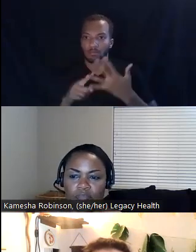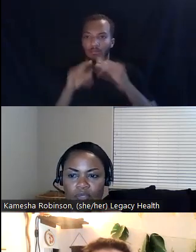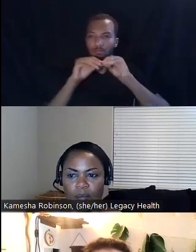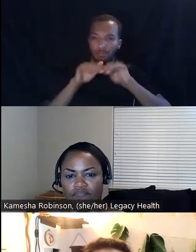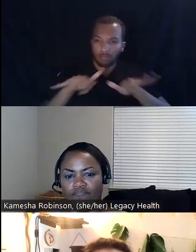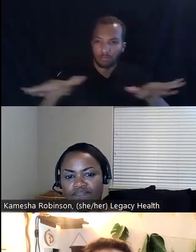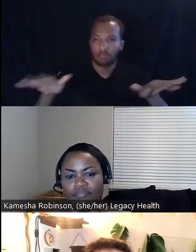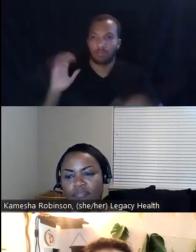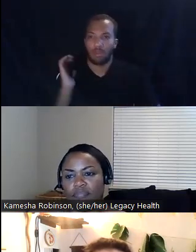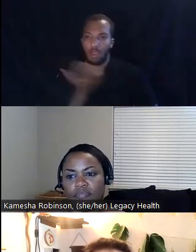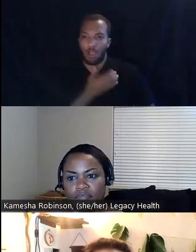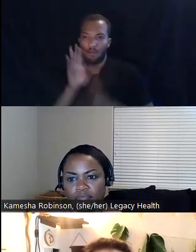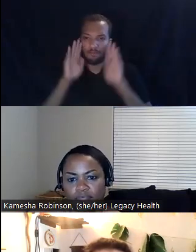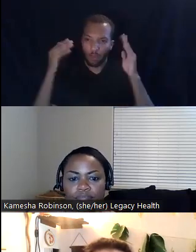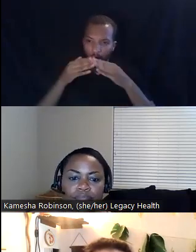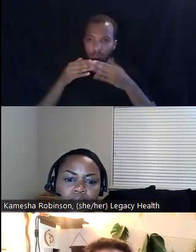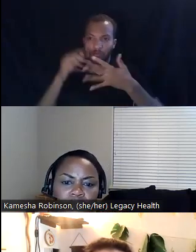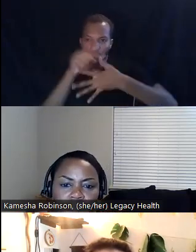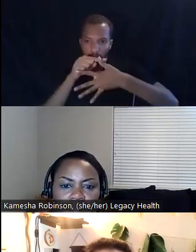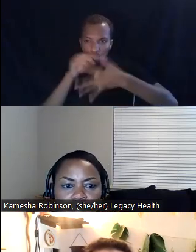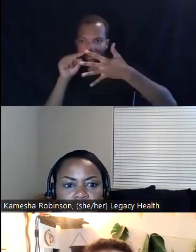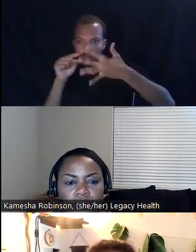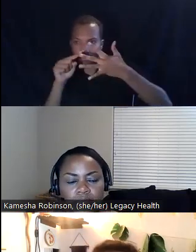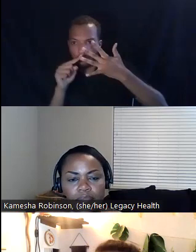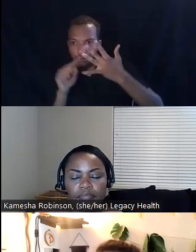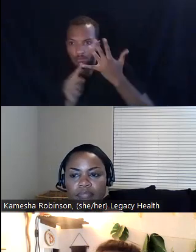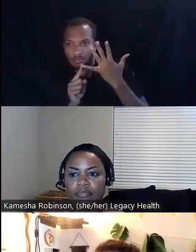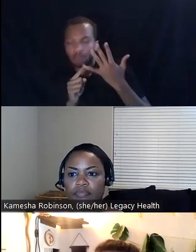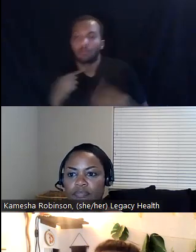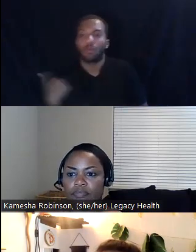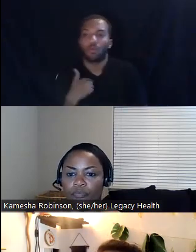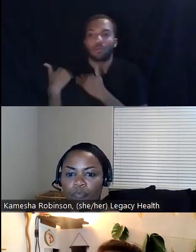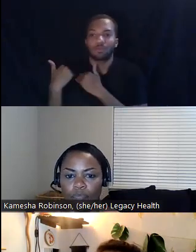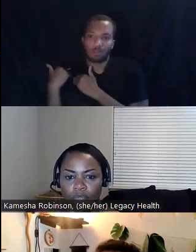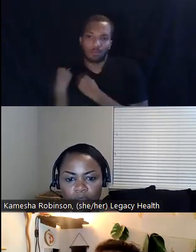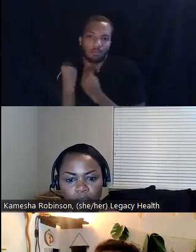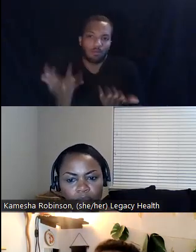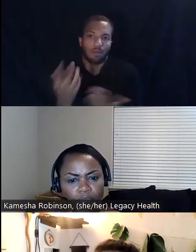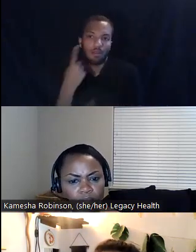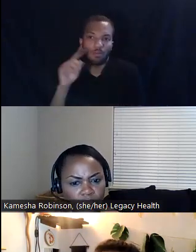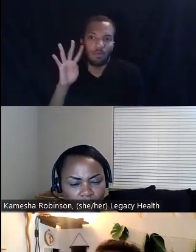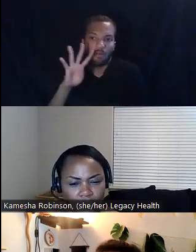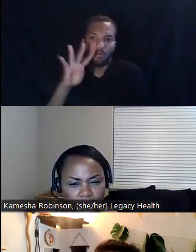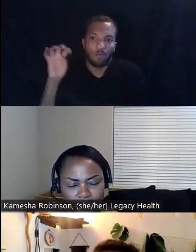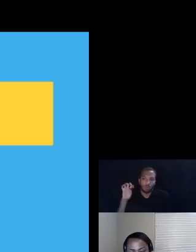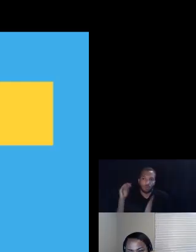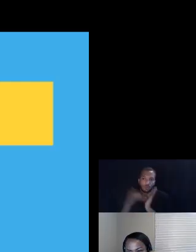and a lot of the care that we are responsible for providing for those 400,000 members.